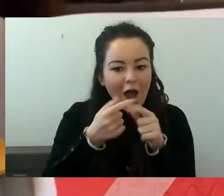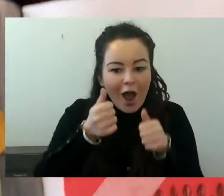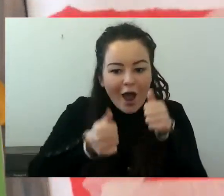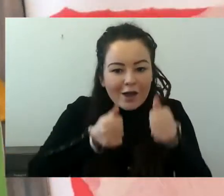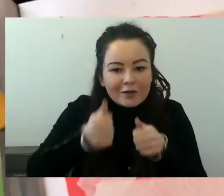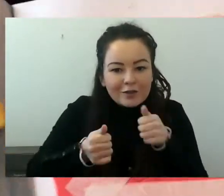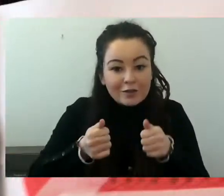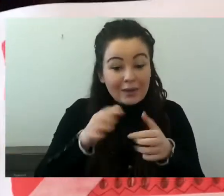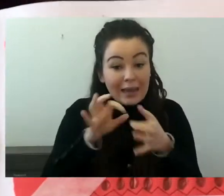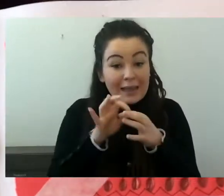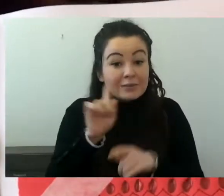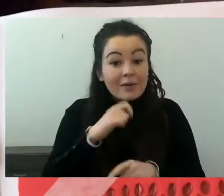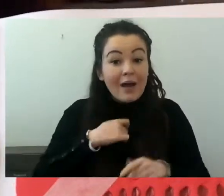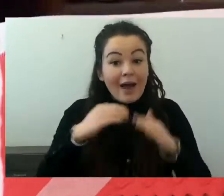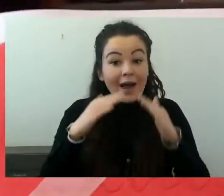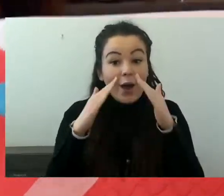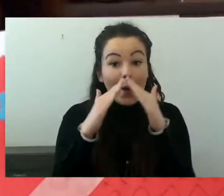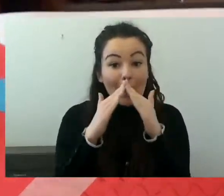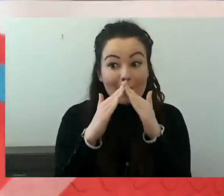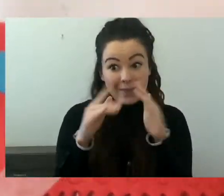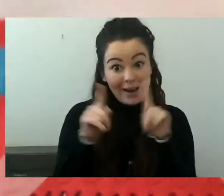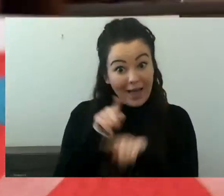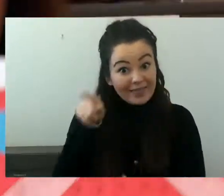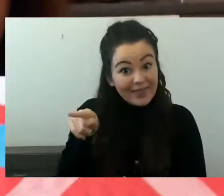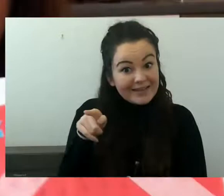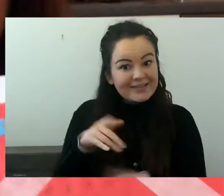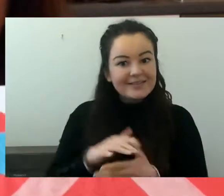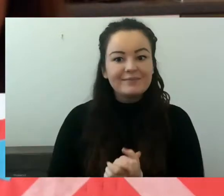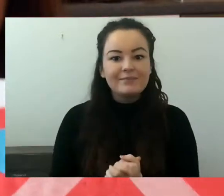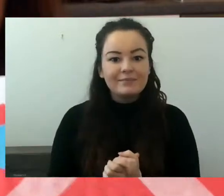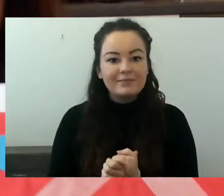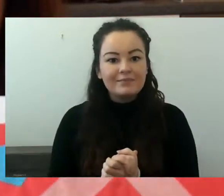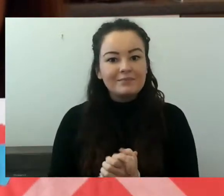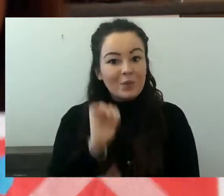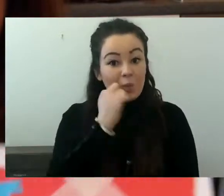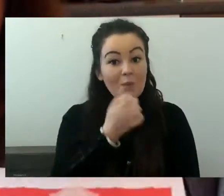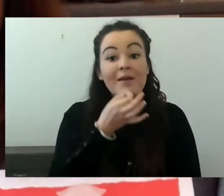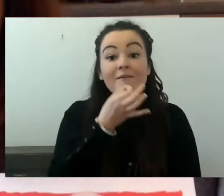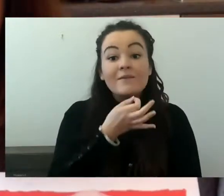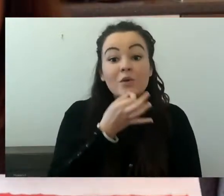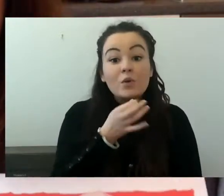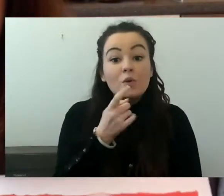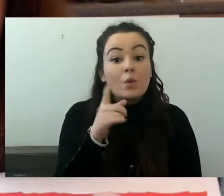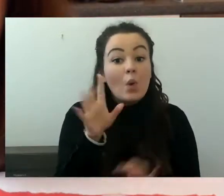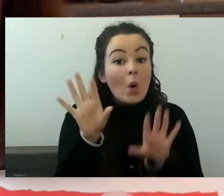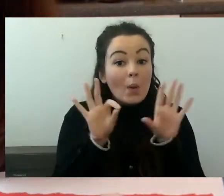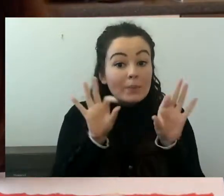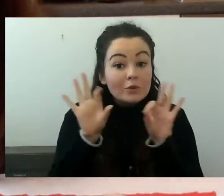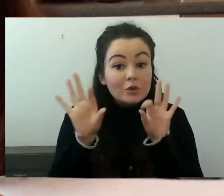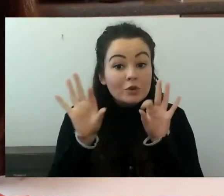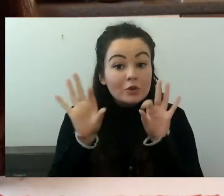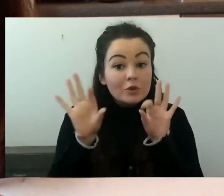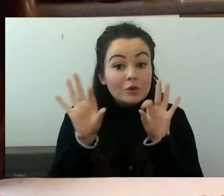of our home, like this. Now there's going to be a few options we can go with,